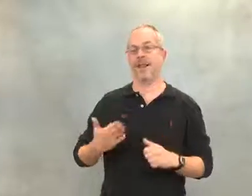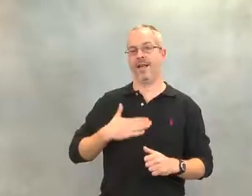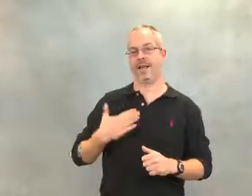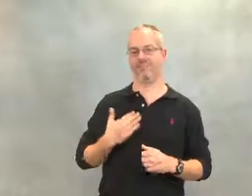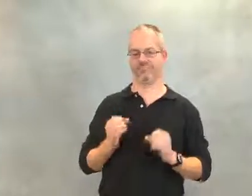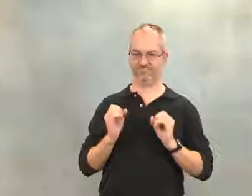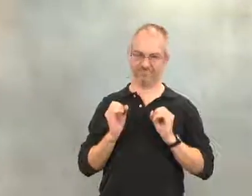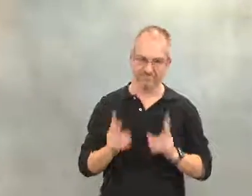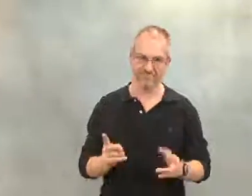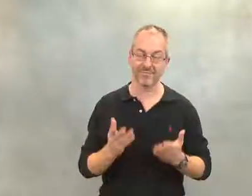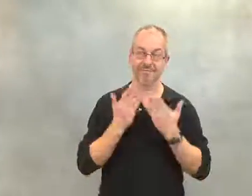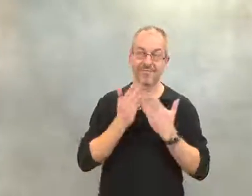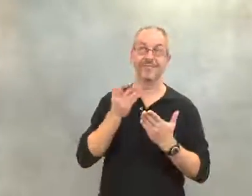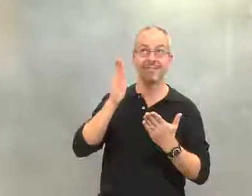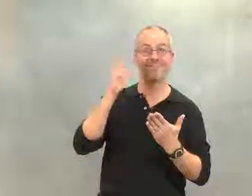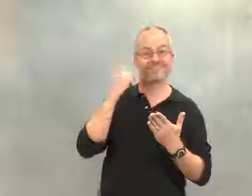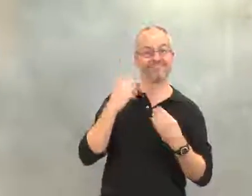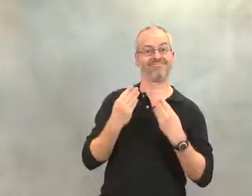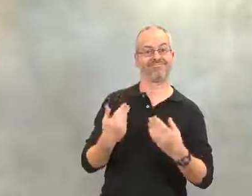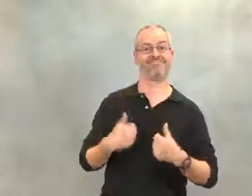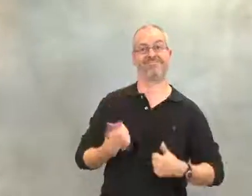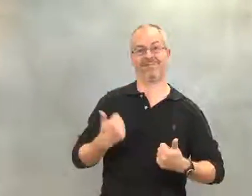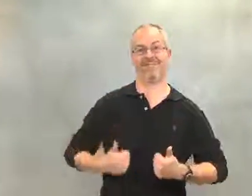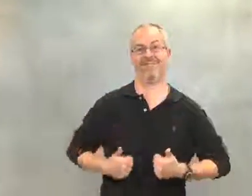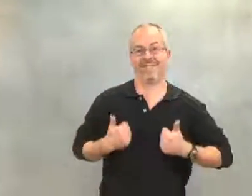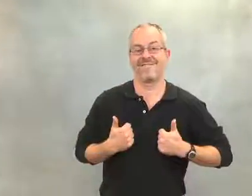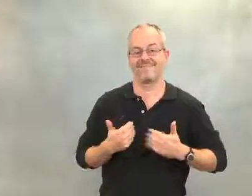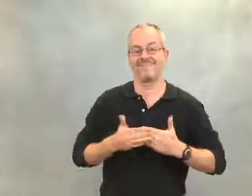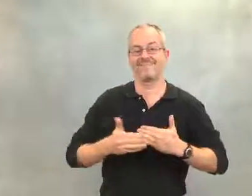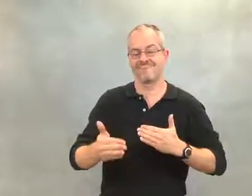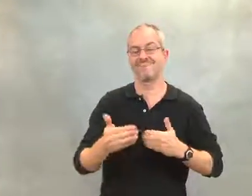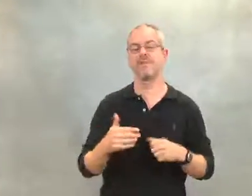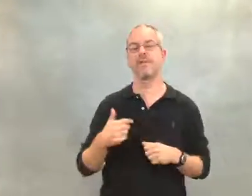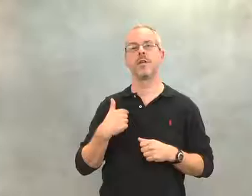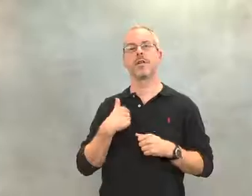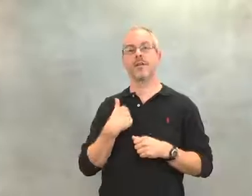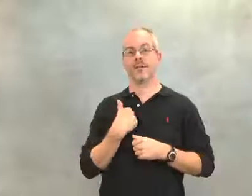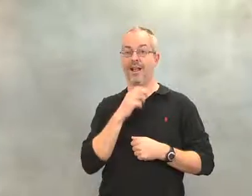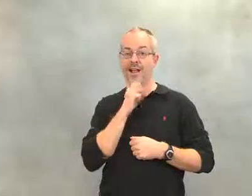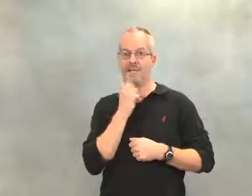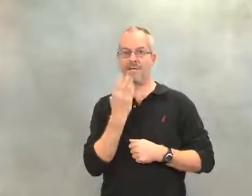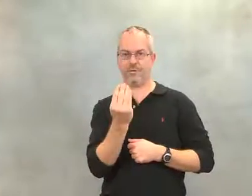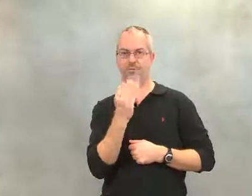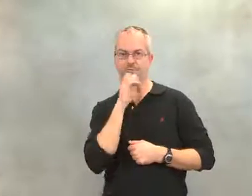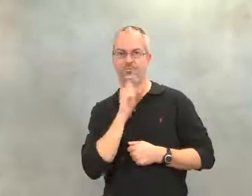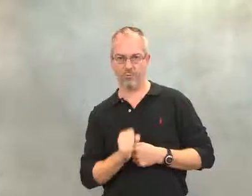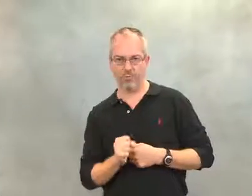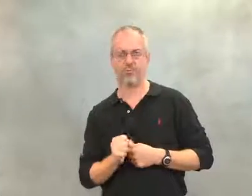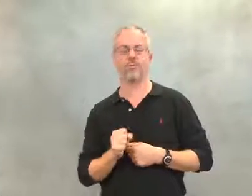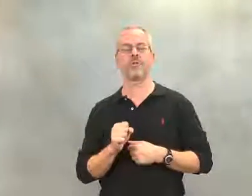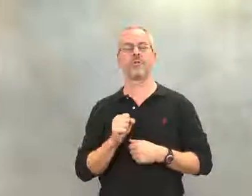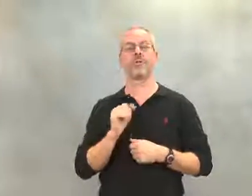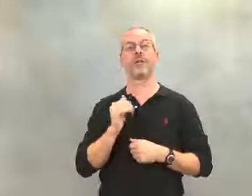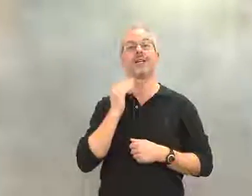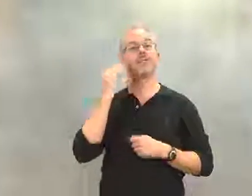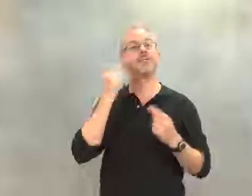I'm happy I'm ok. I thank God for giving me a second chance at life. I was 14 years old.